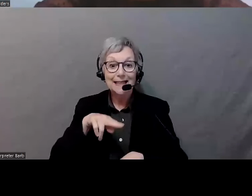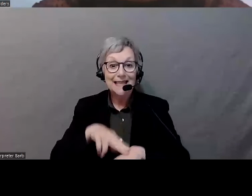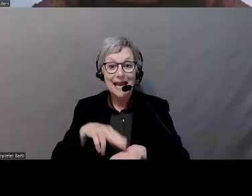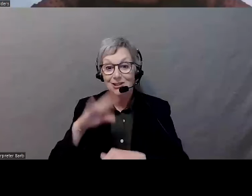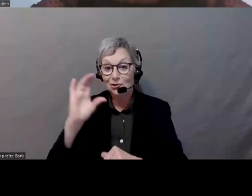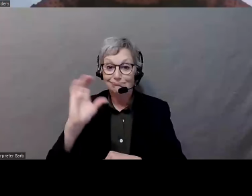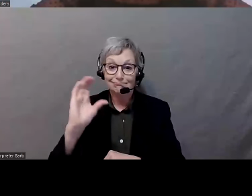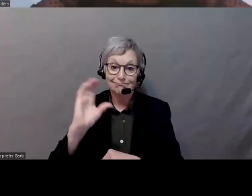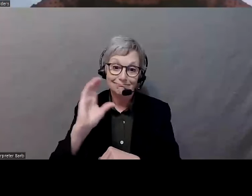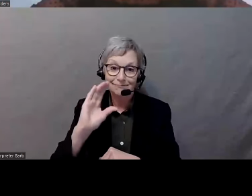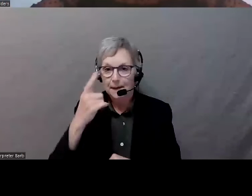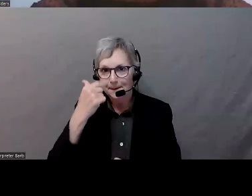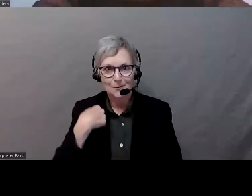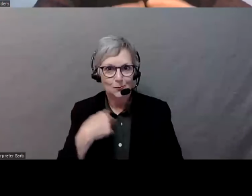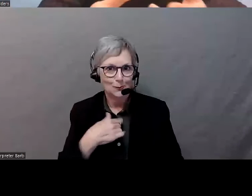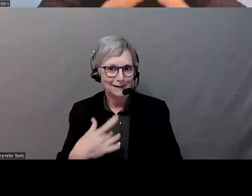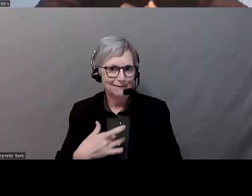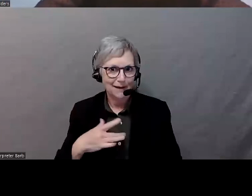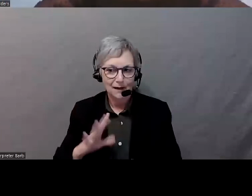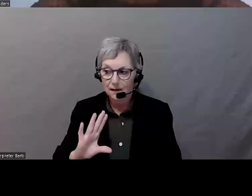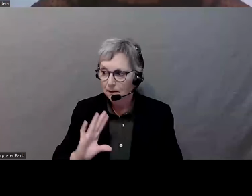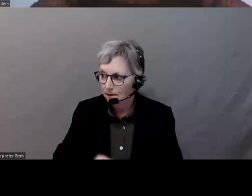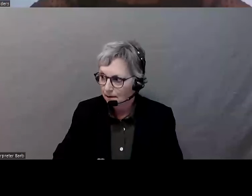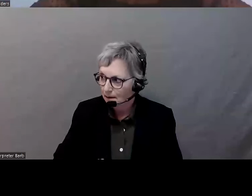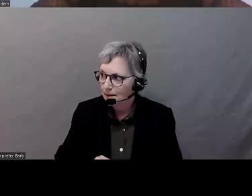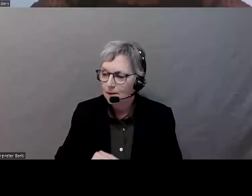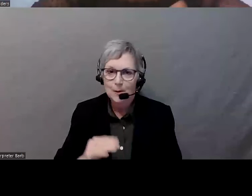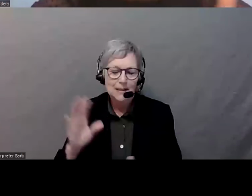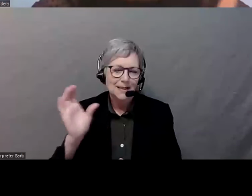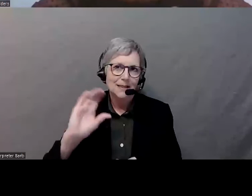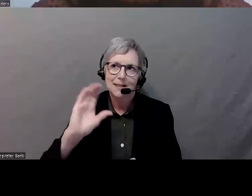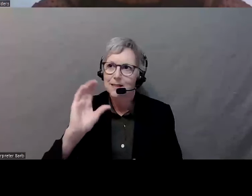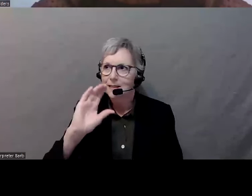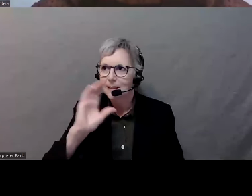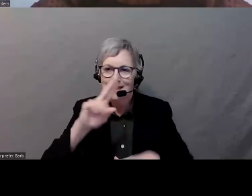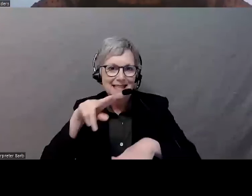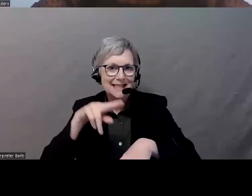LOW AND WE FOUND THE GENTLEMAN THAT YOU SEE ON THE SCREEN HERE.